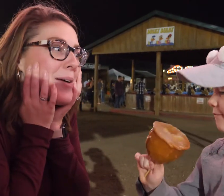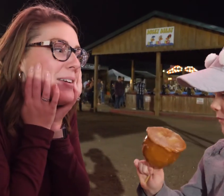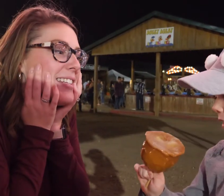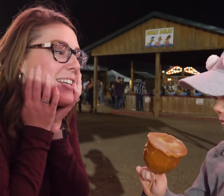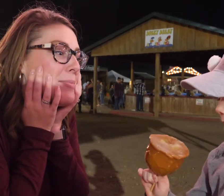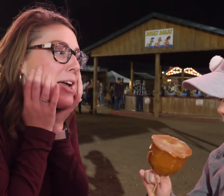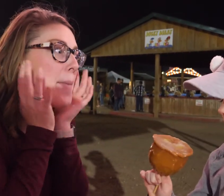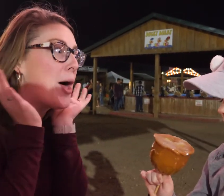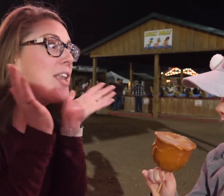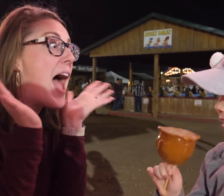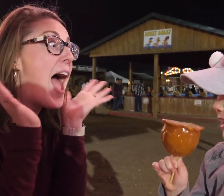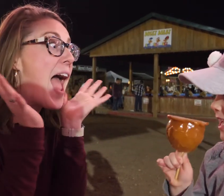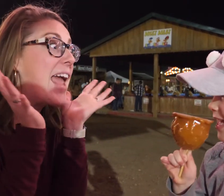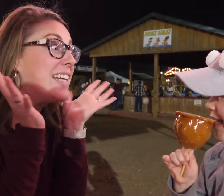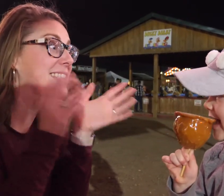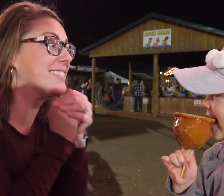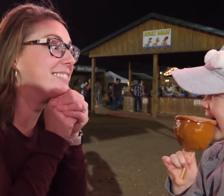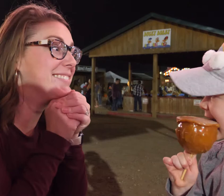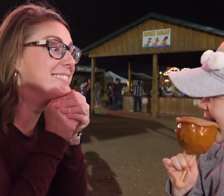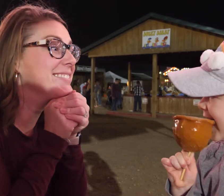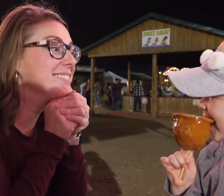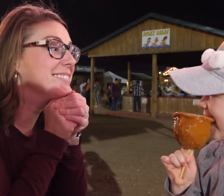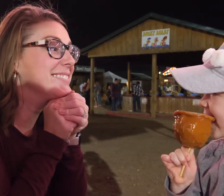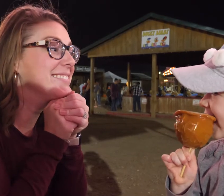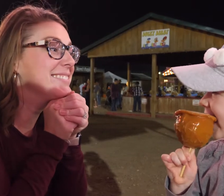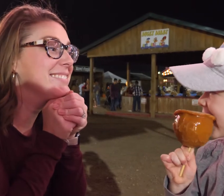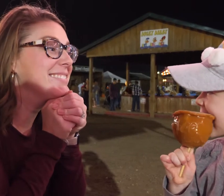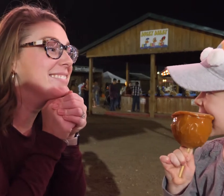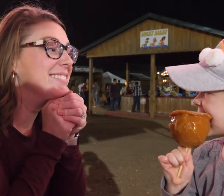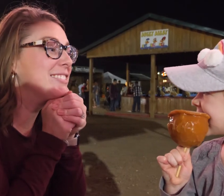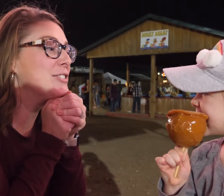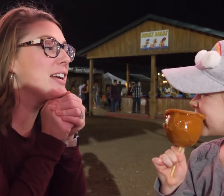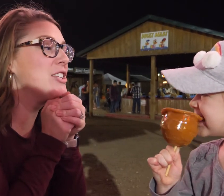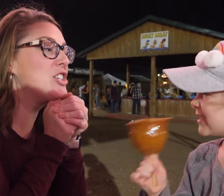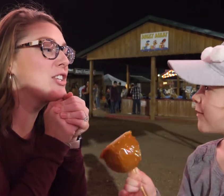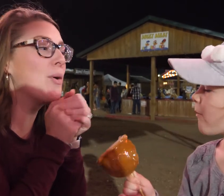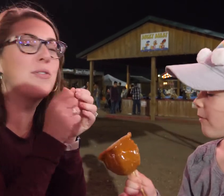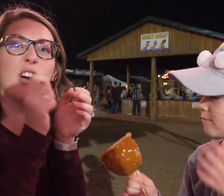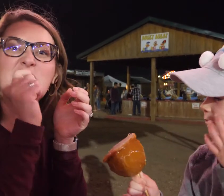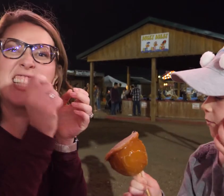So yummy! Somebody's gonna be up all night! And she's going for it--she's biting into it.